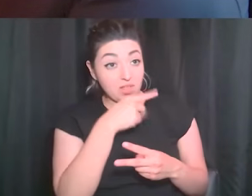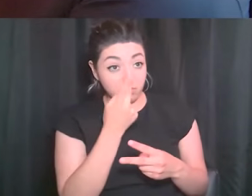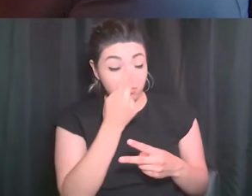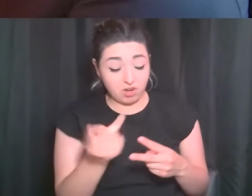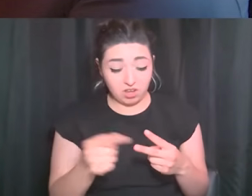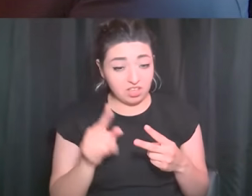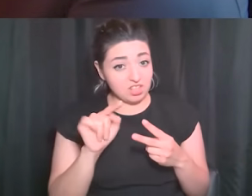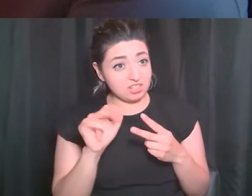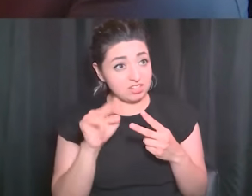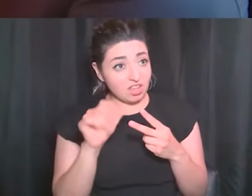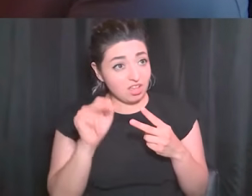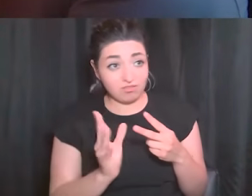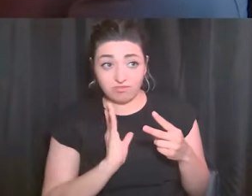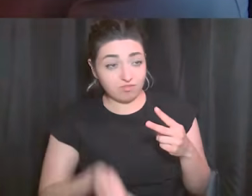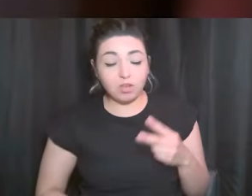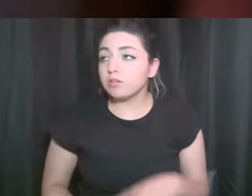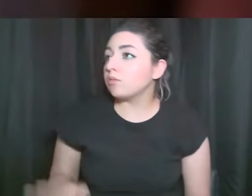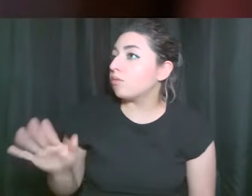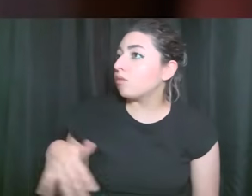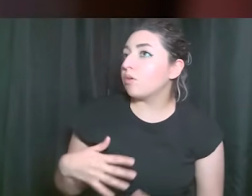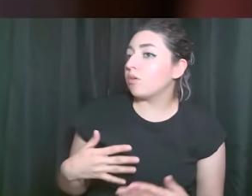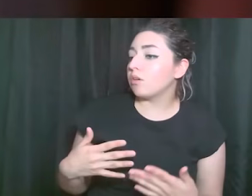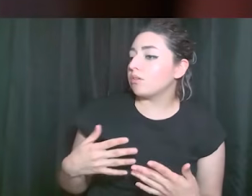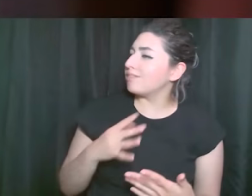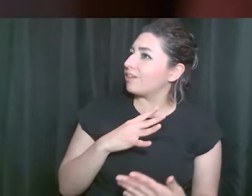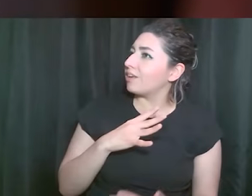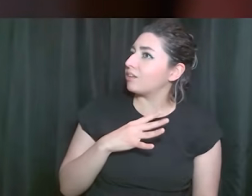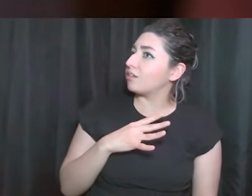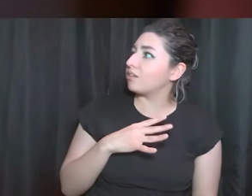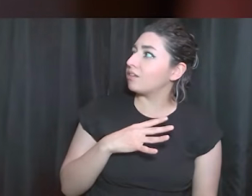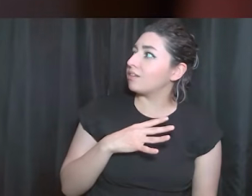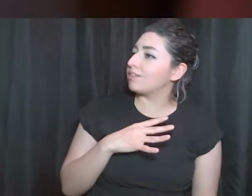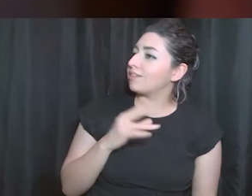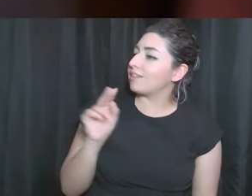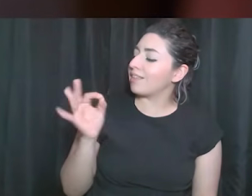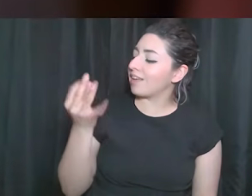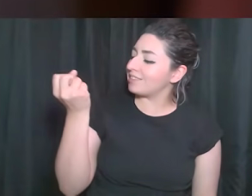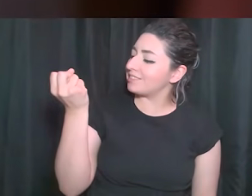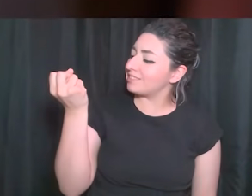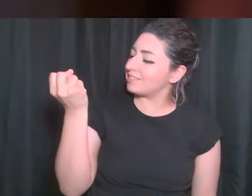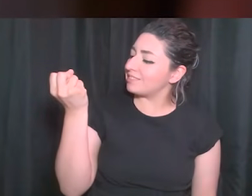Well hey, if you want me to stick with plastic prick and tin can, be my guest. No, no. It's fine.